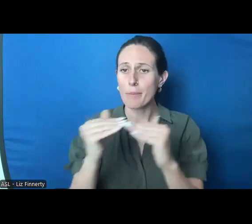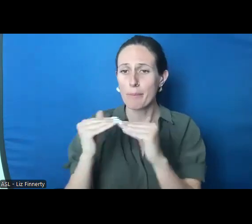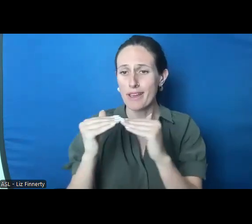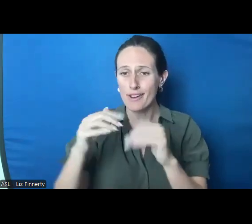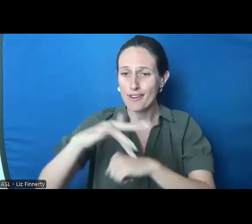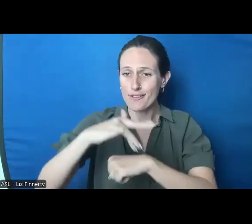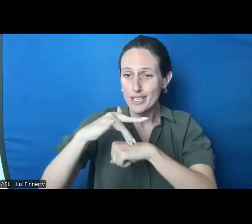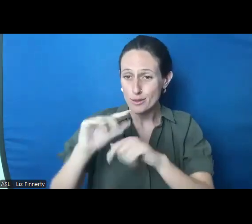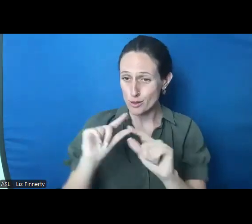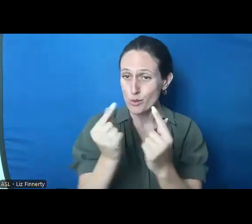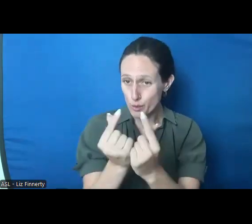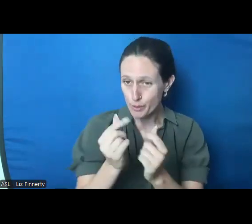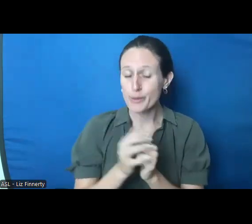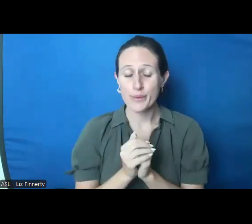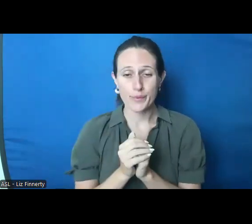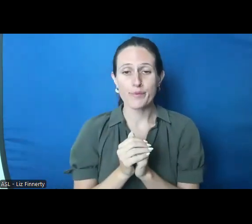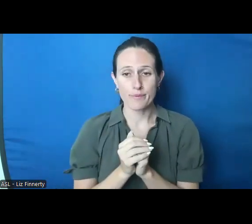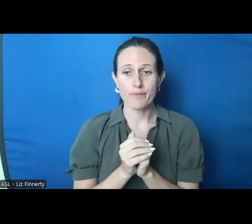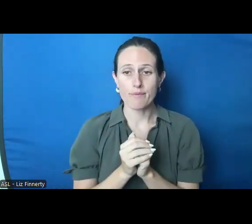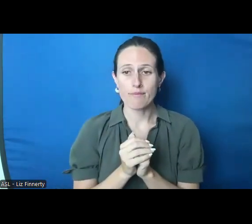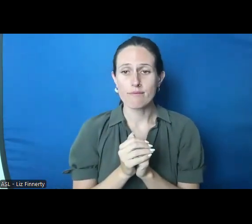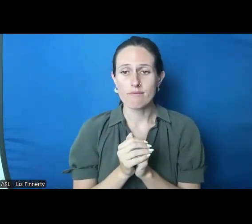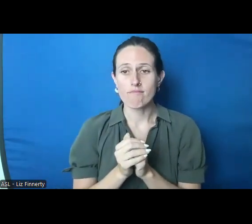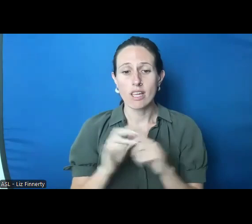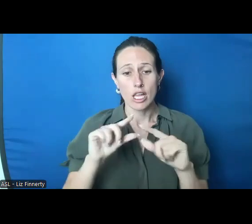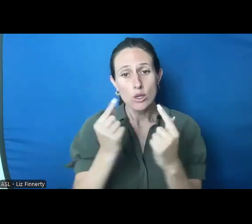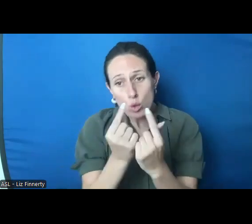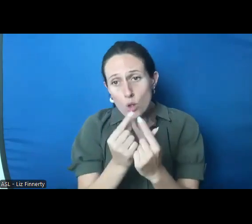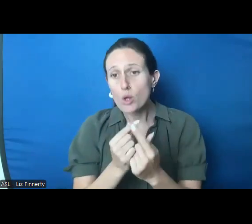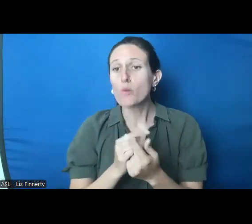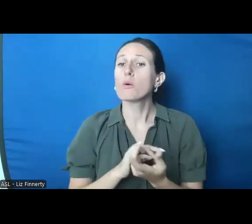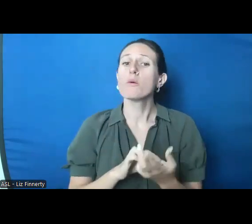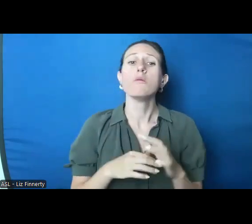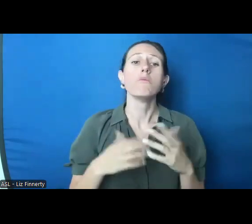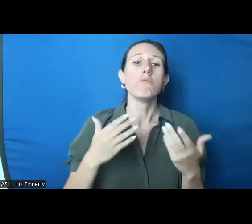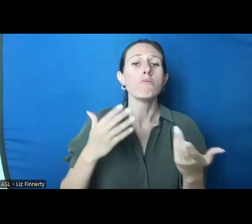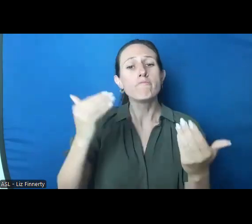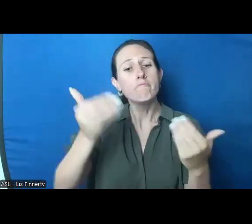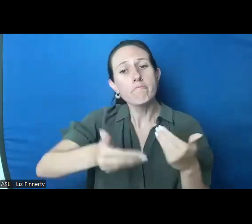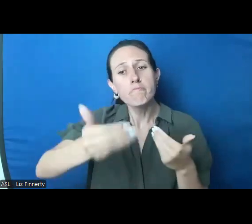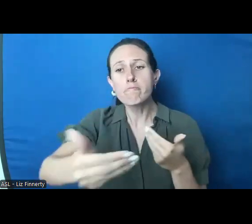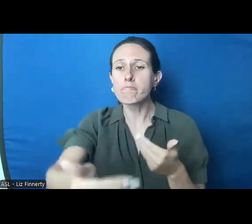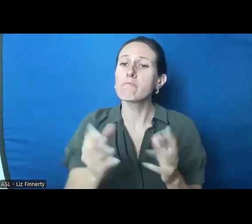resource group. This group meets regularly for training,